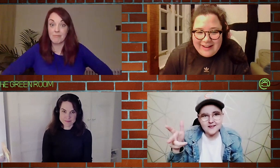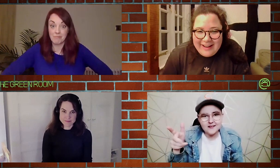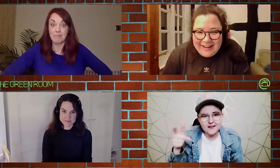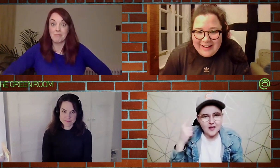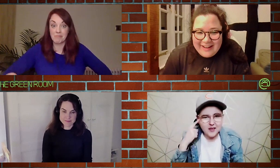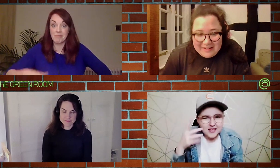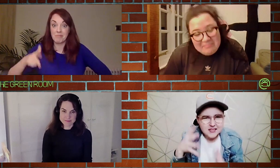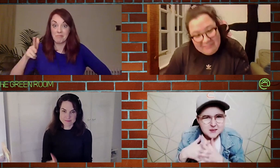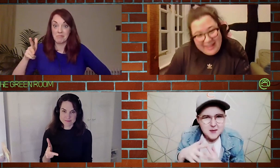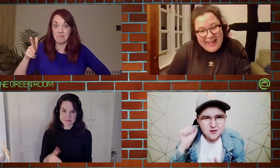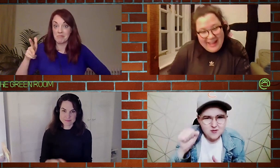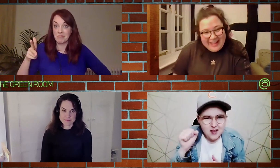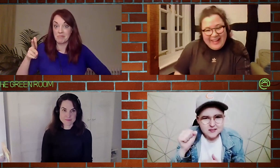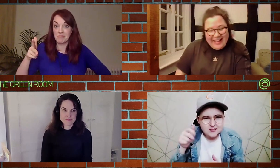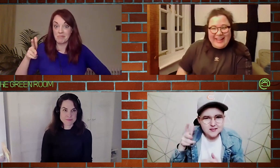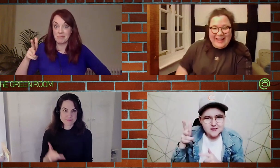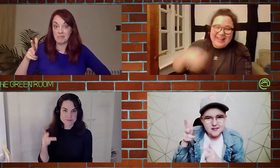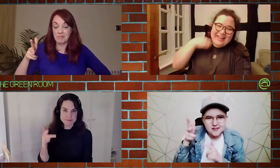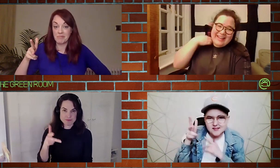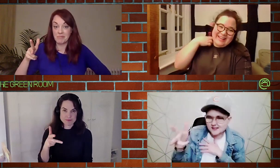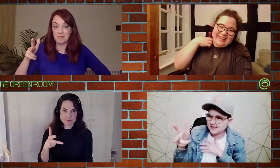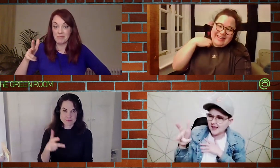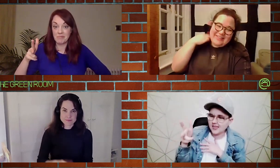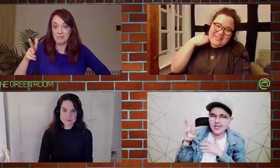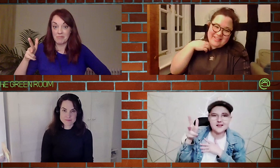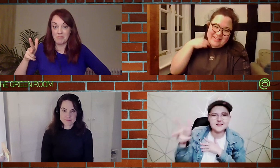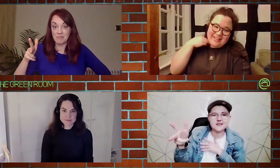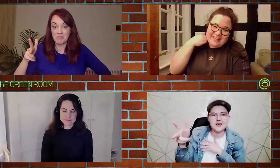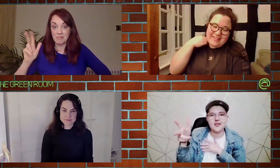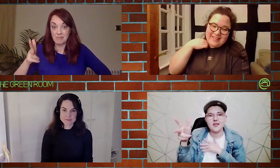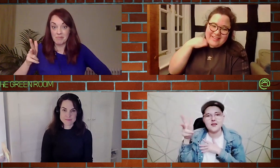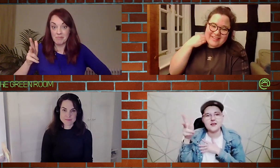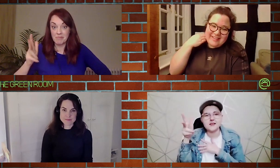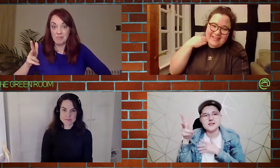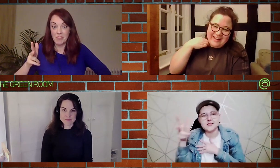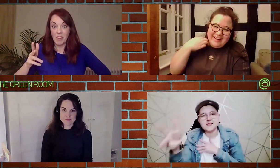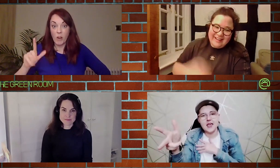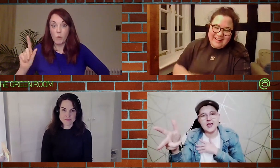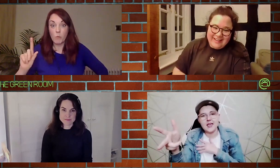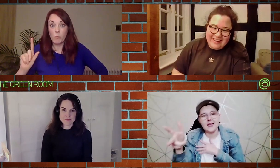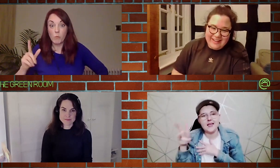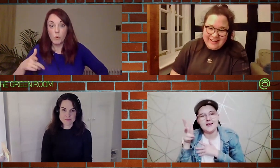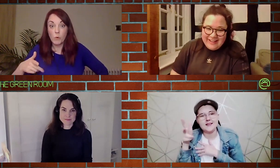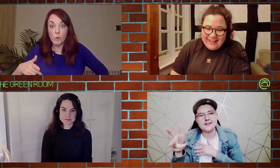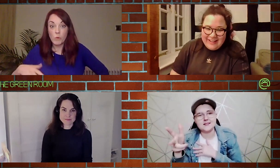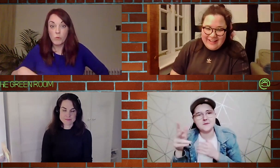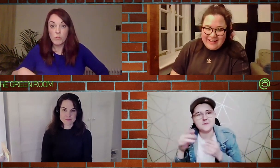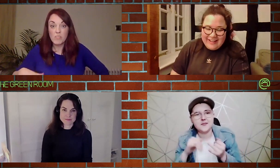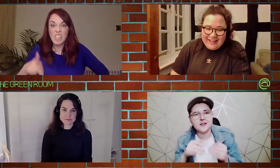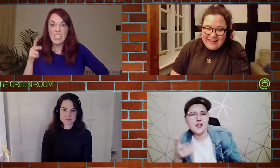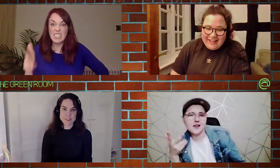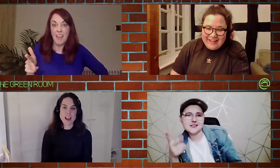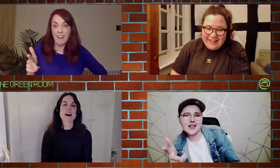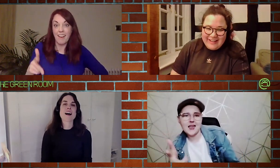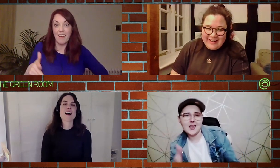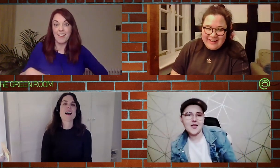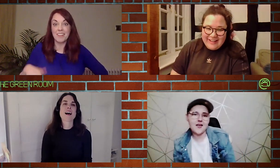like the three fingers out. I think it's American it's like sick. I think it's a sign for